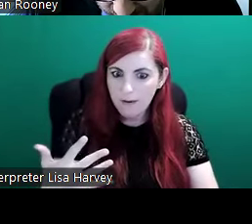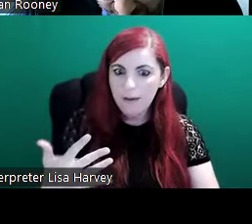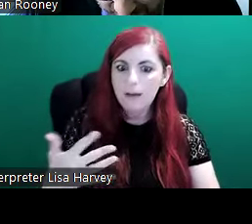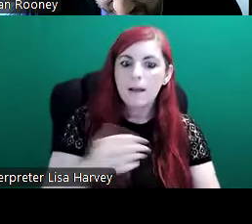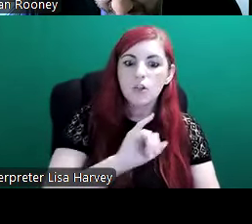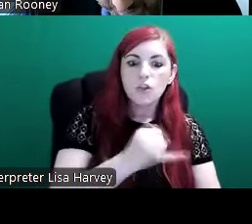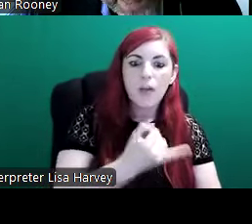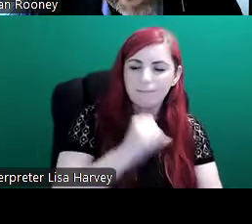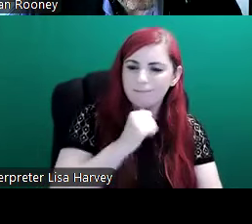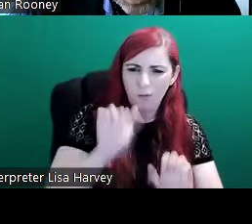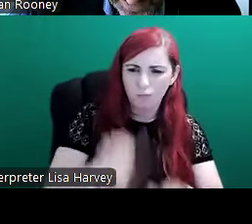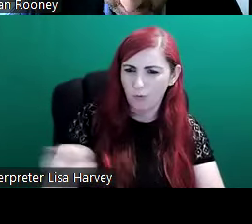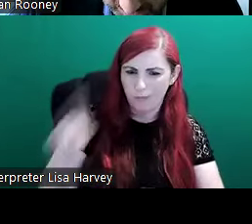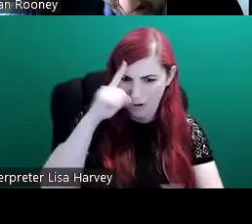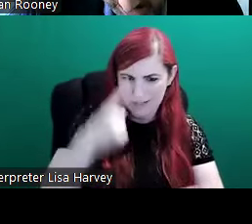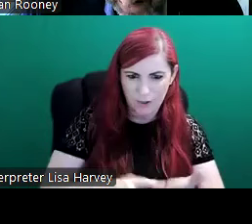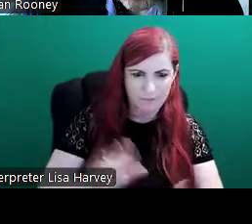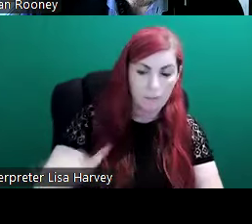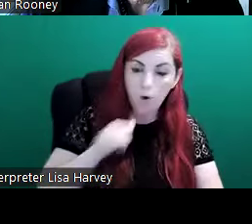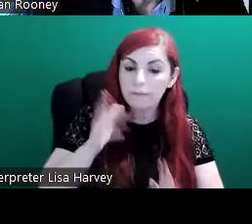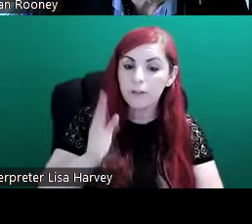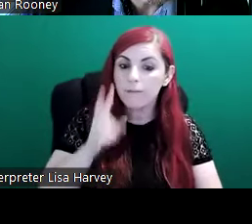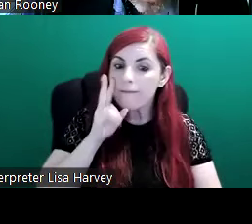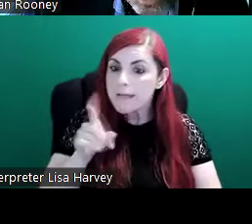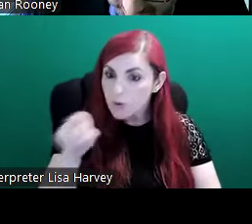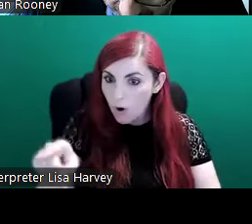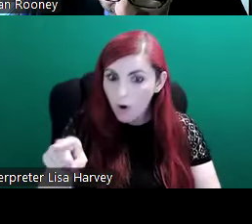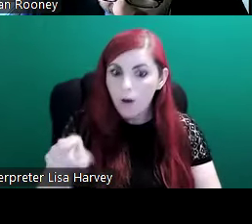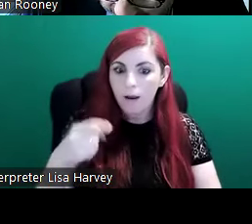was the person dispatched by Hone's sisters to collect her when she left unordained a